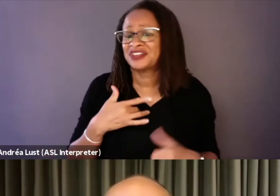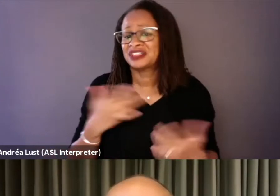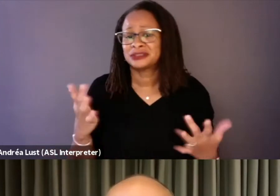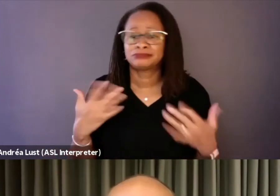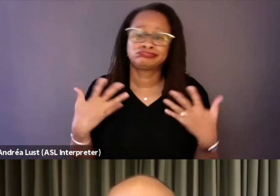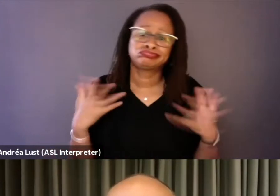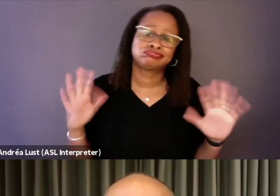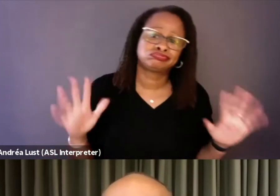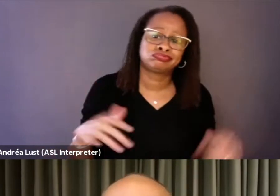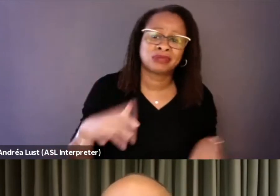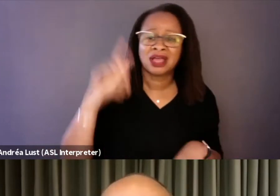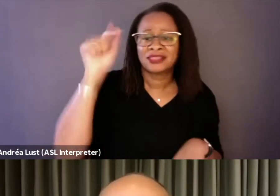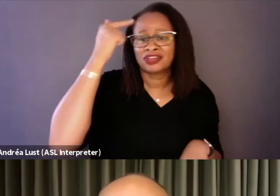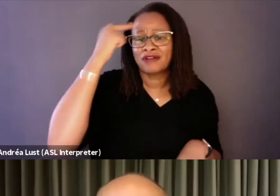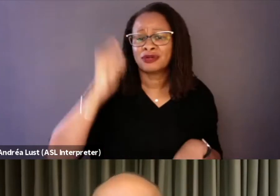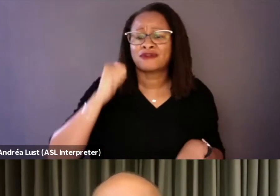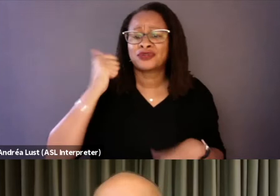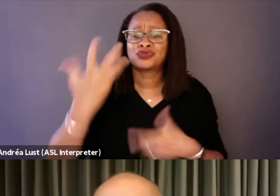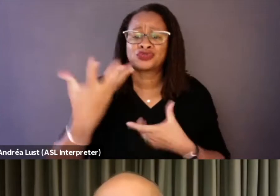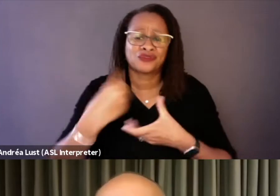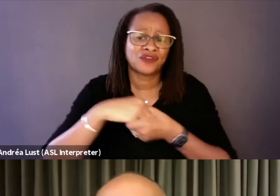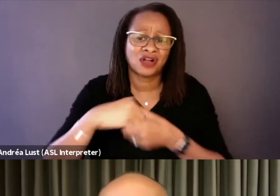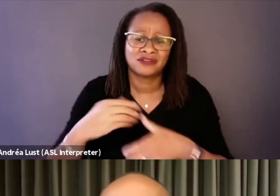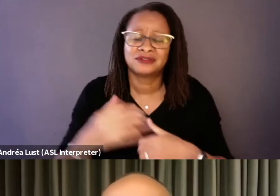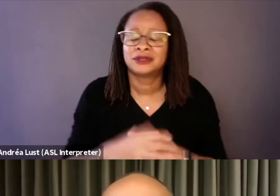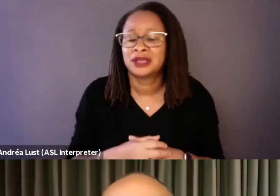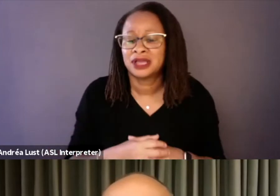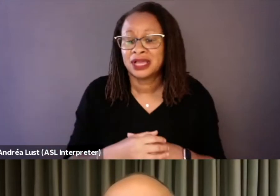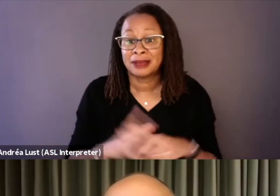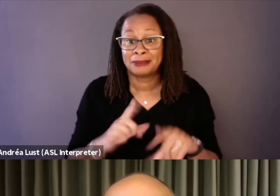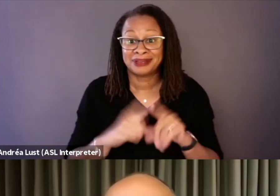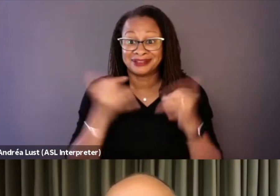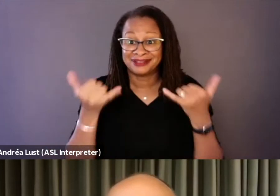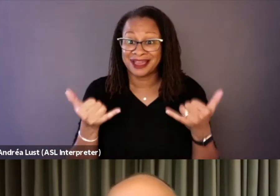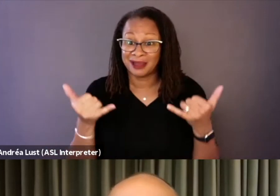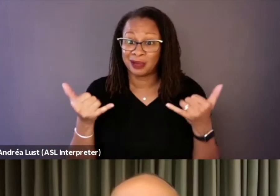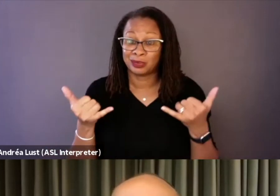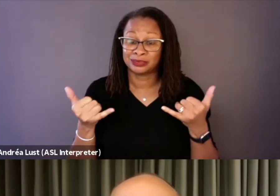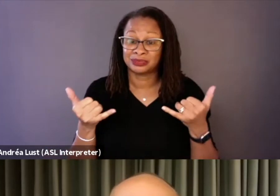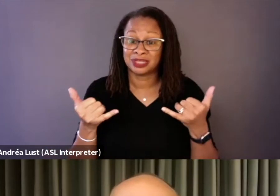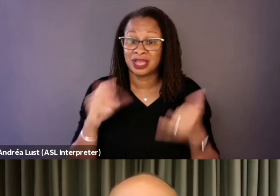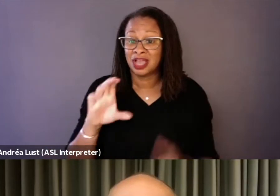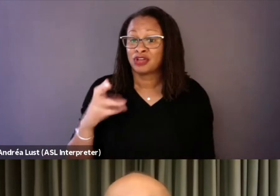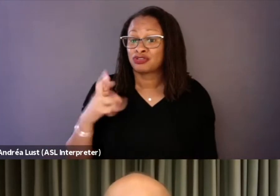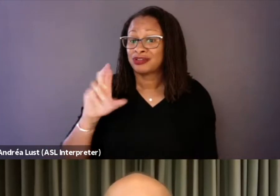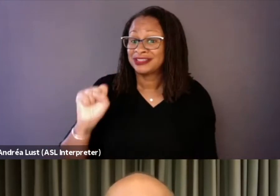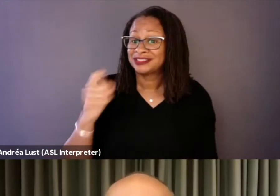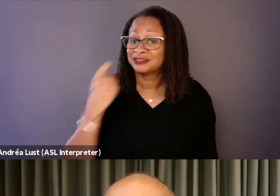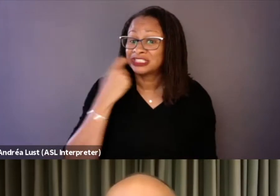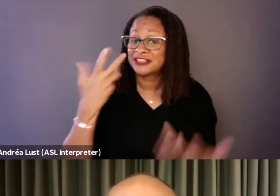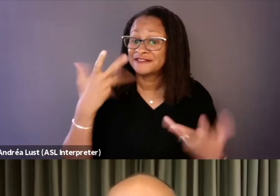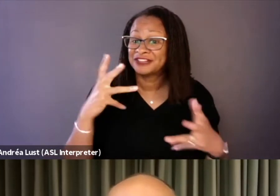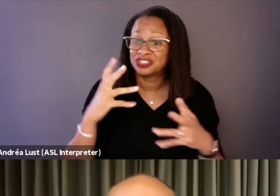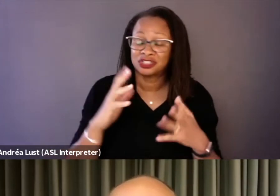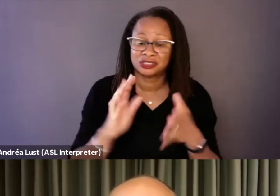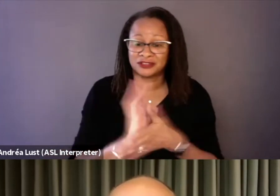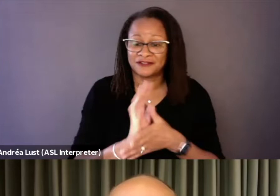the government and a refusal to engage with it. And yet here we are, Chris just finished his film and the world goes into a lockdown